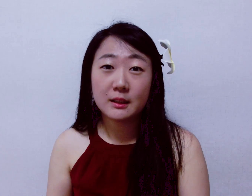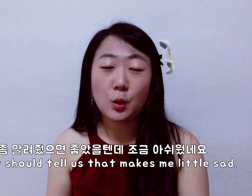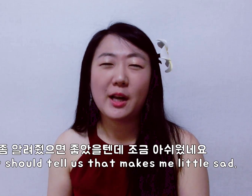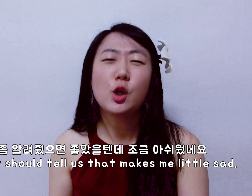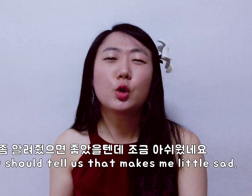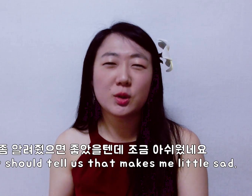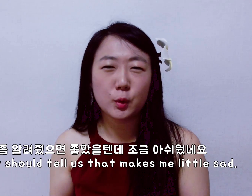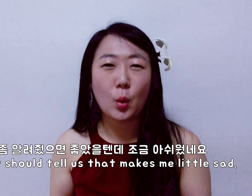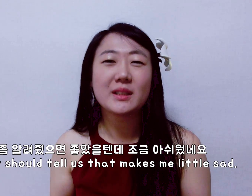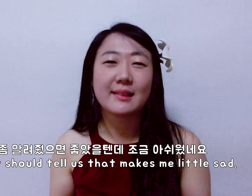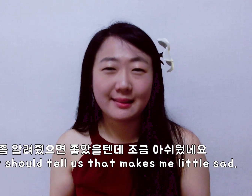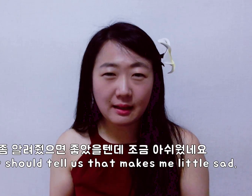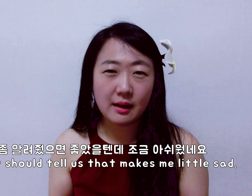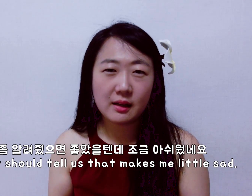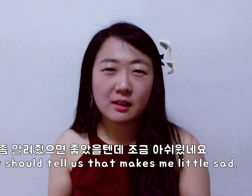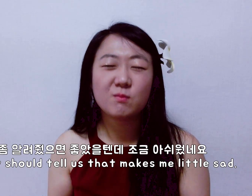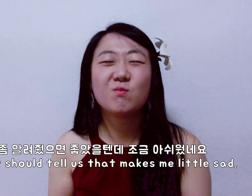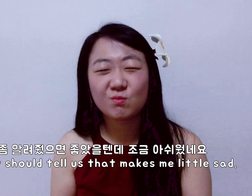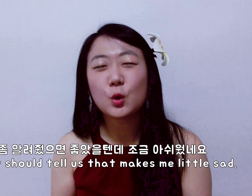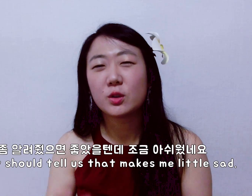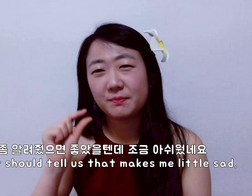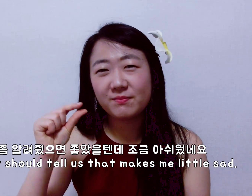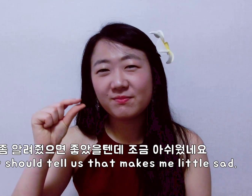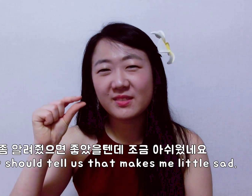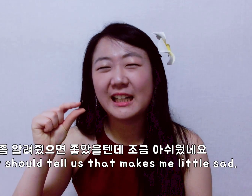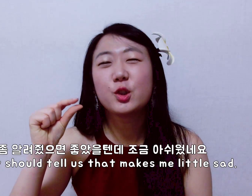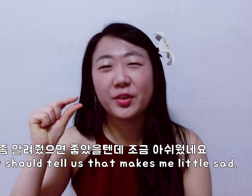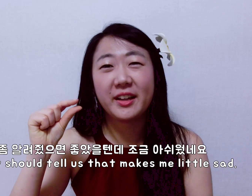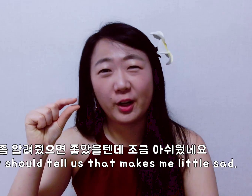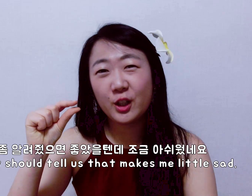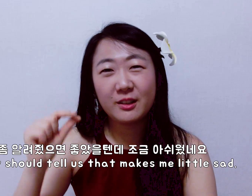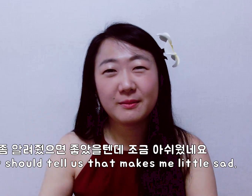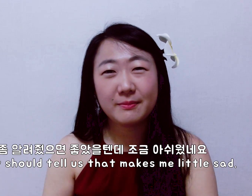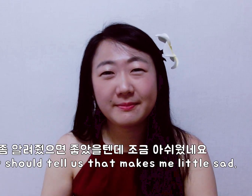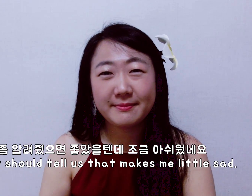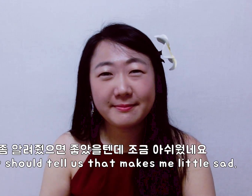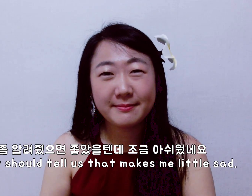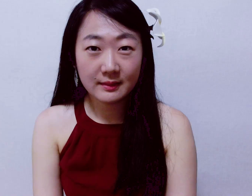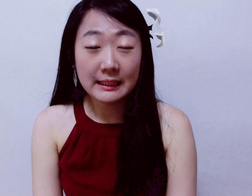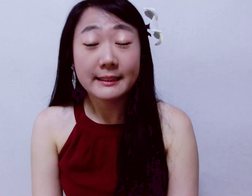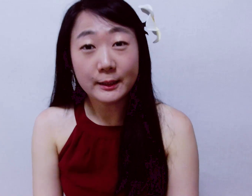request when they know us we have hearing disorder좀 알려줬으면 좋았을텐데 조금 아쉬웠네요 they should tell us that makes me little sad.